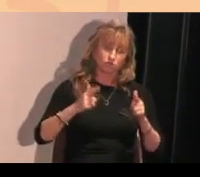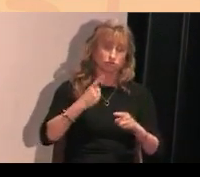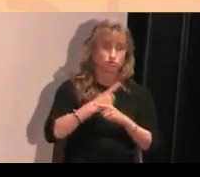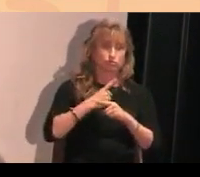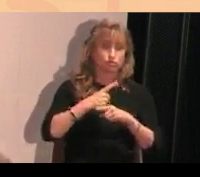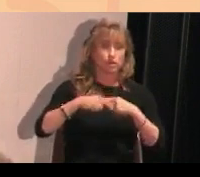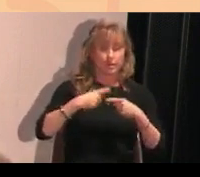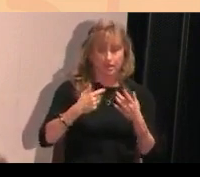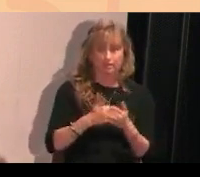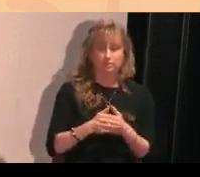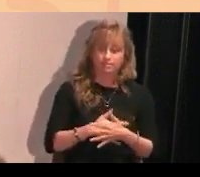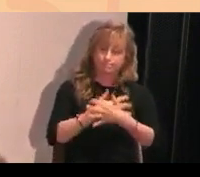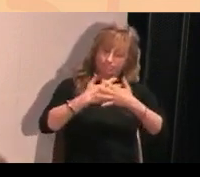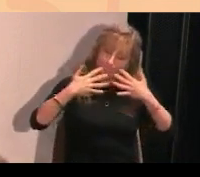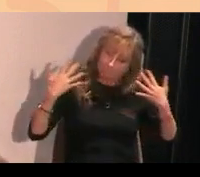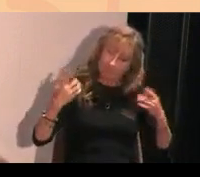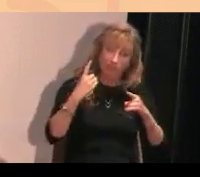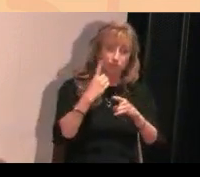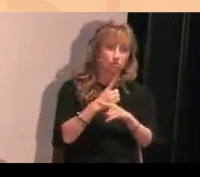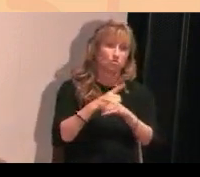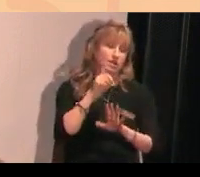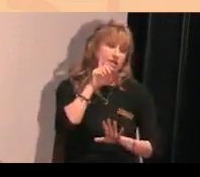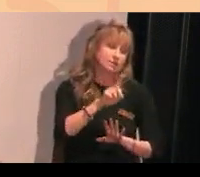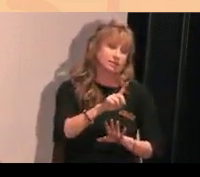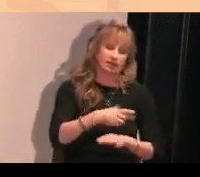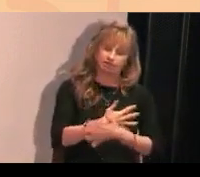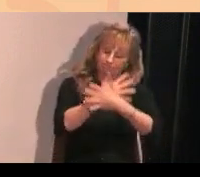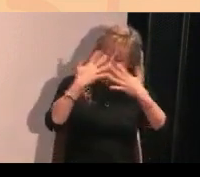big conversations that happened yesterday we've got big conversations today